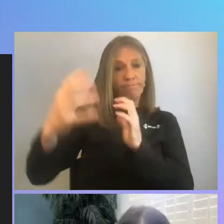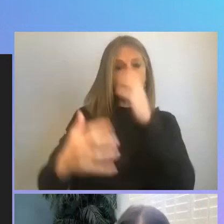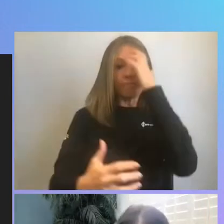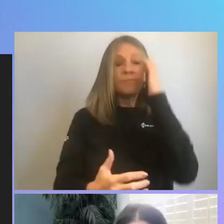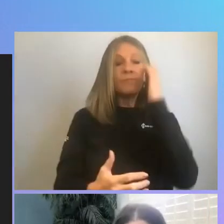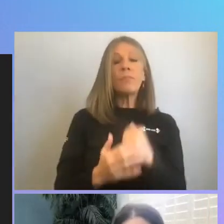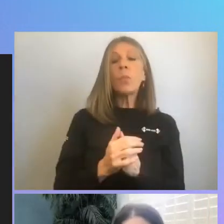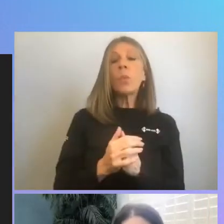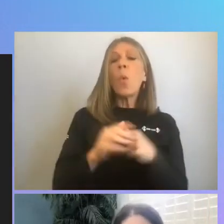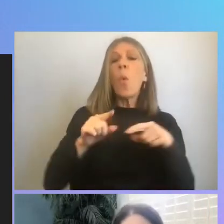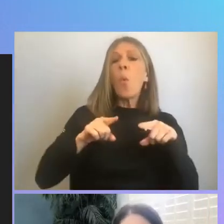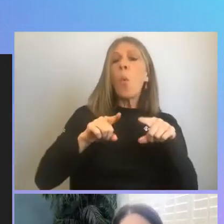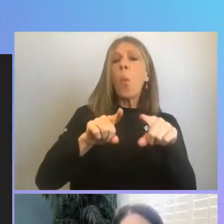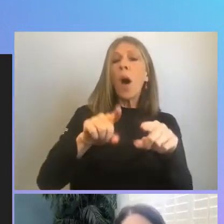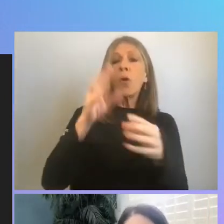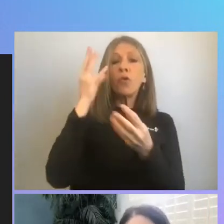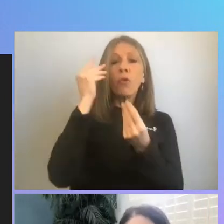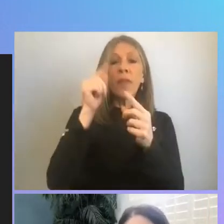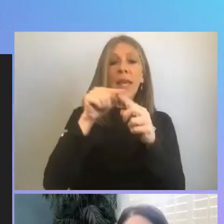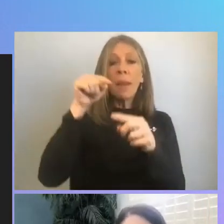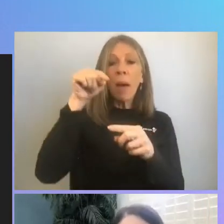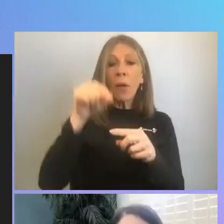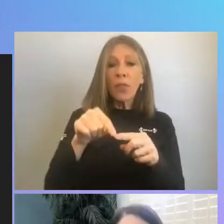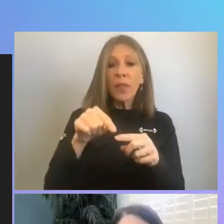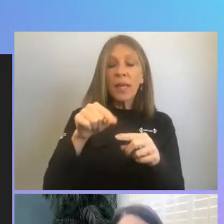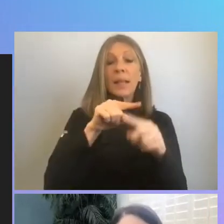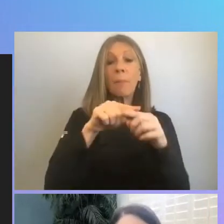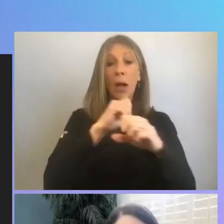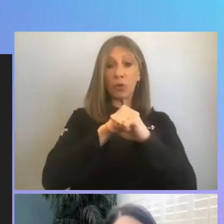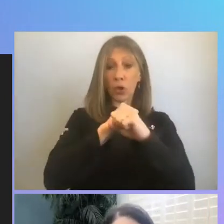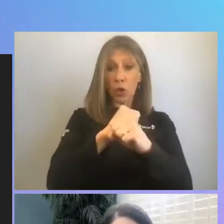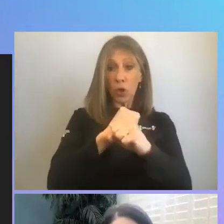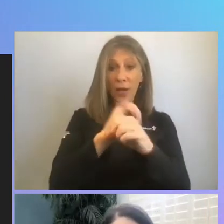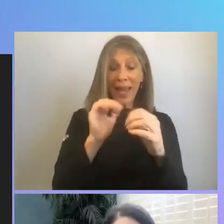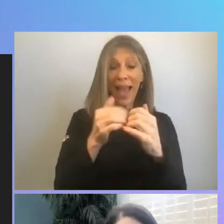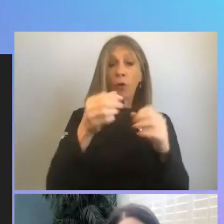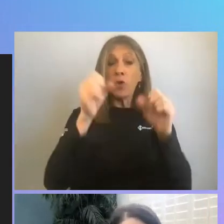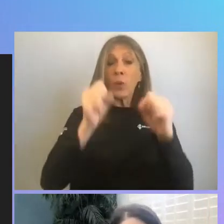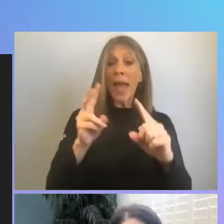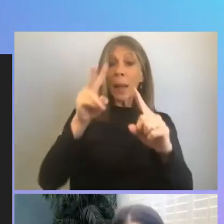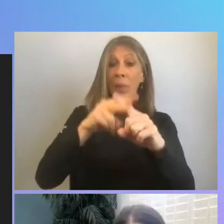this, about security and how you can apply accessibility in a